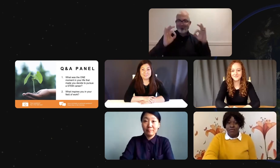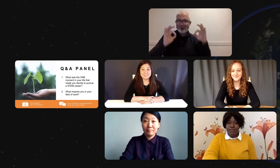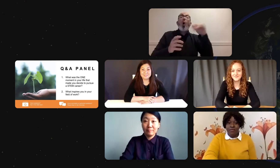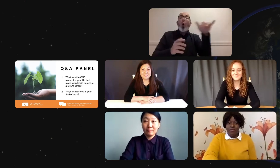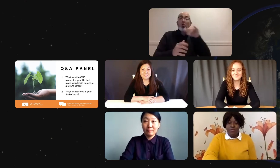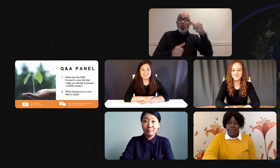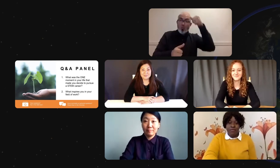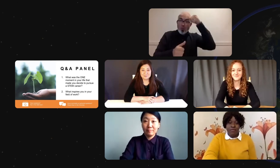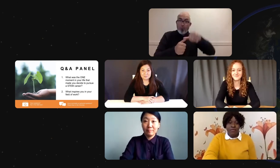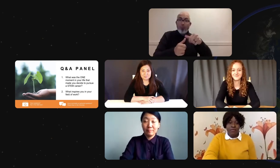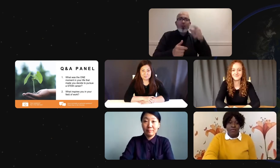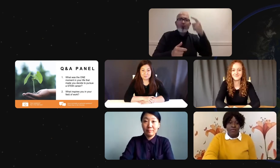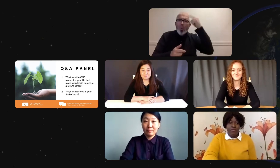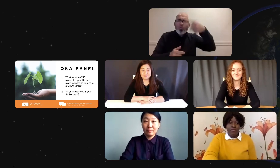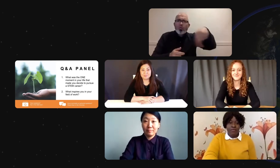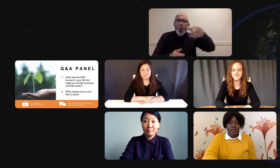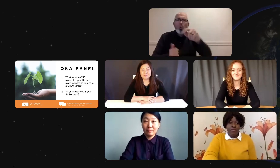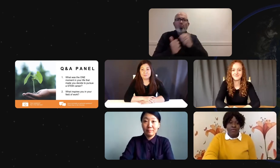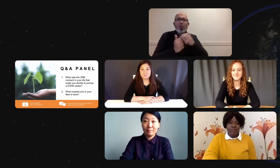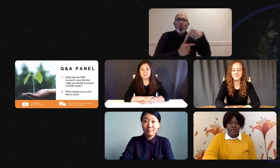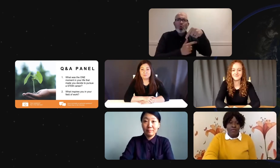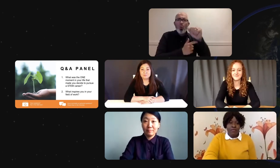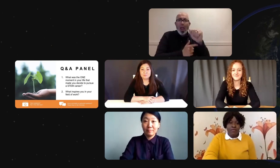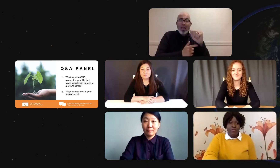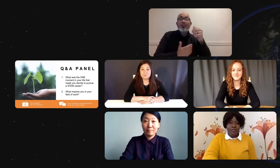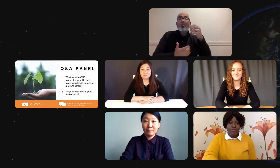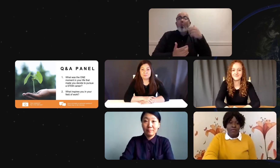Good to see you all with us.